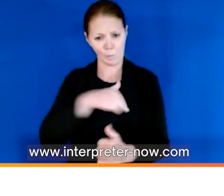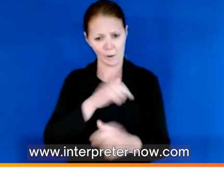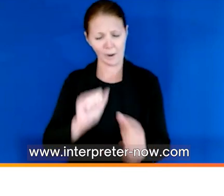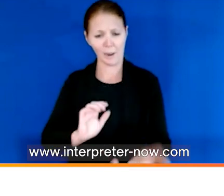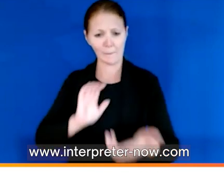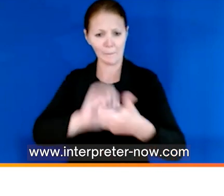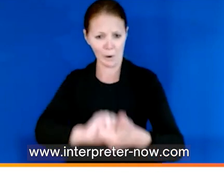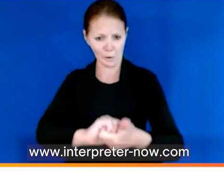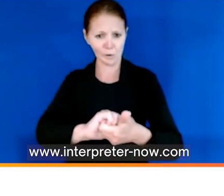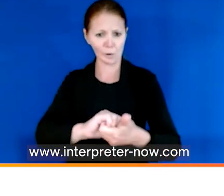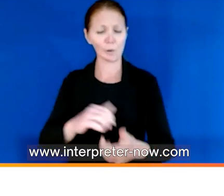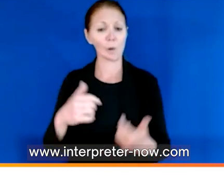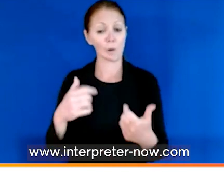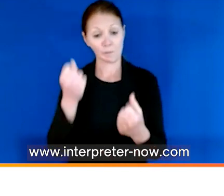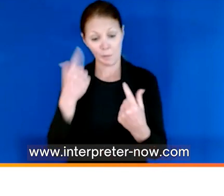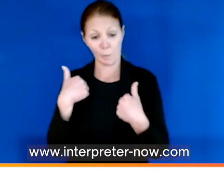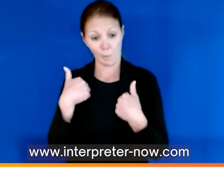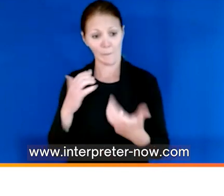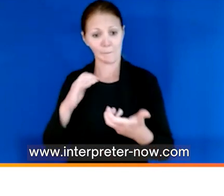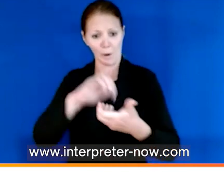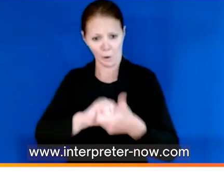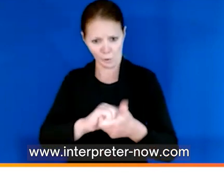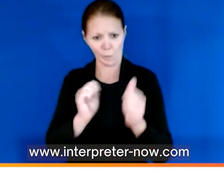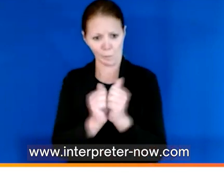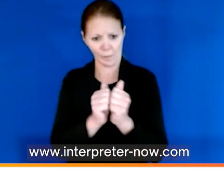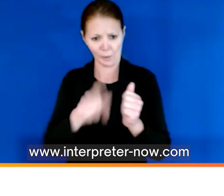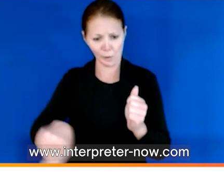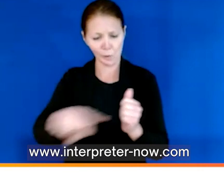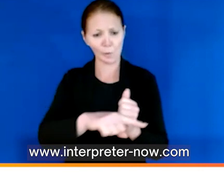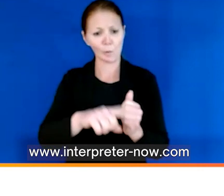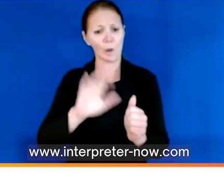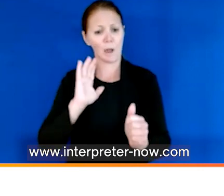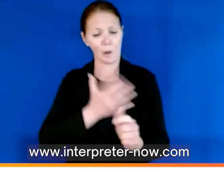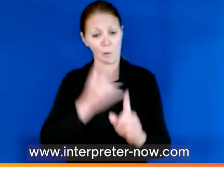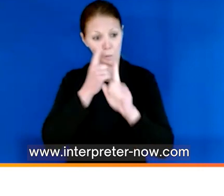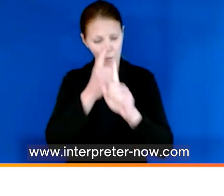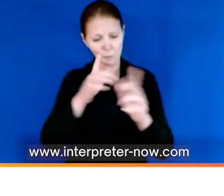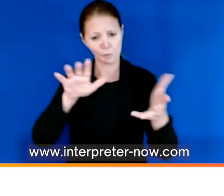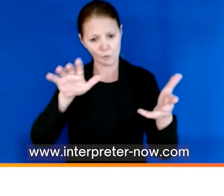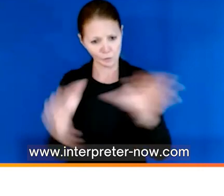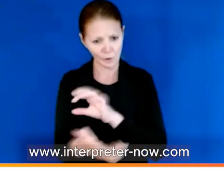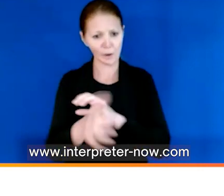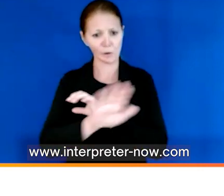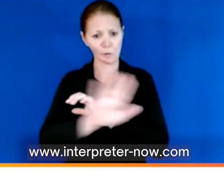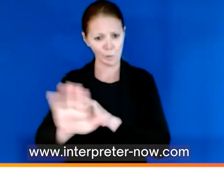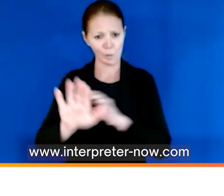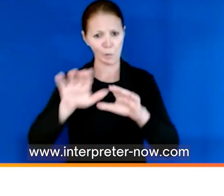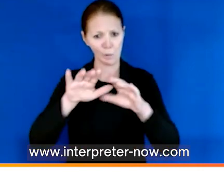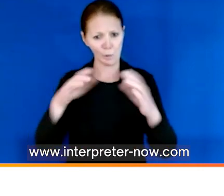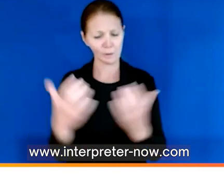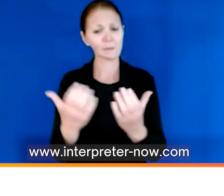We partner with you, and we really work to drive change across your organization, understanding